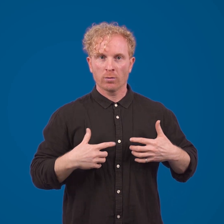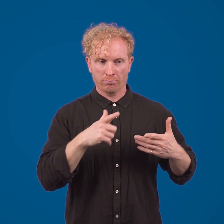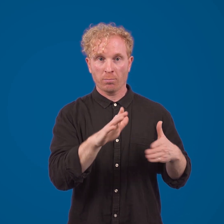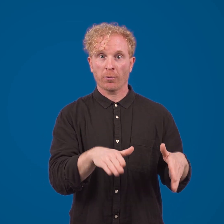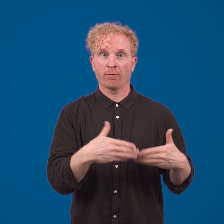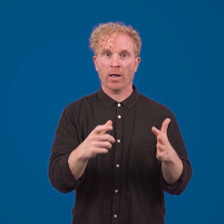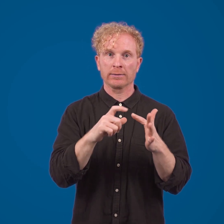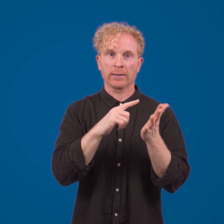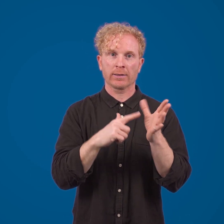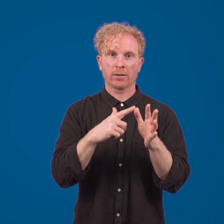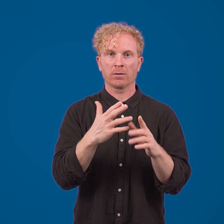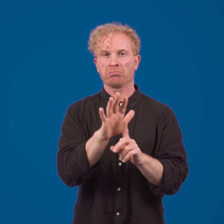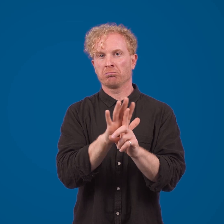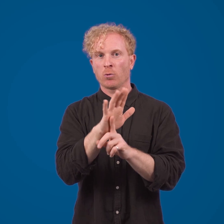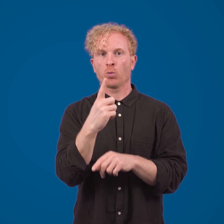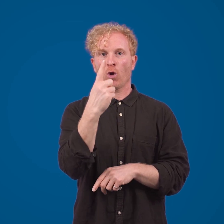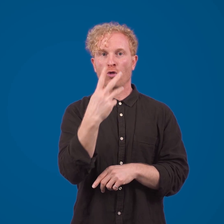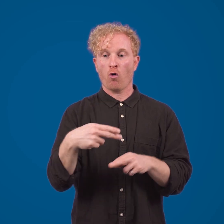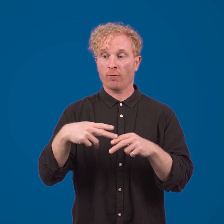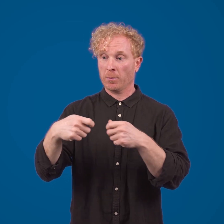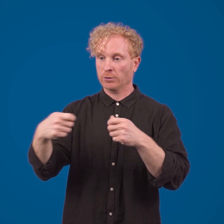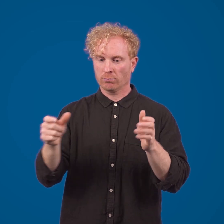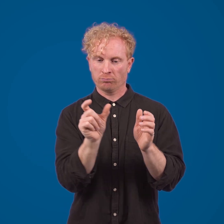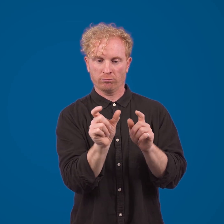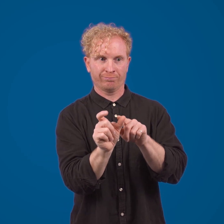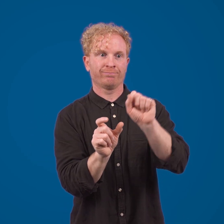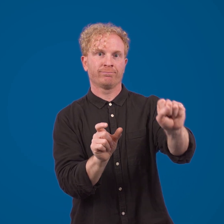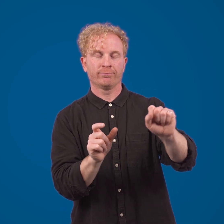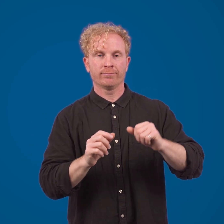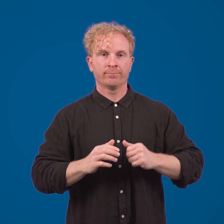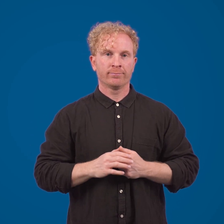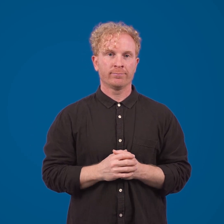providing the data for approximately one-third of measures.